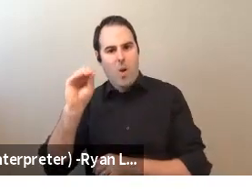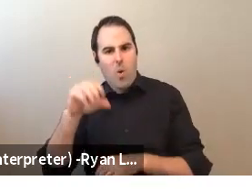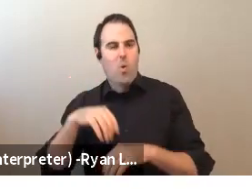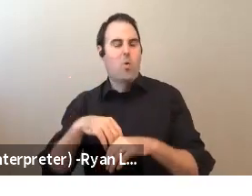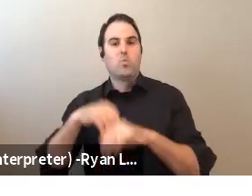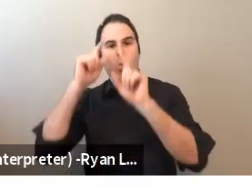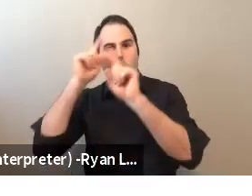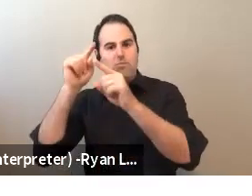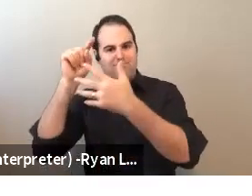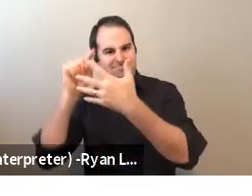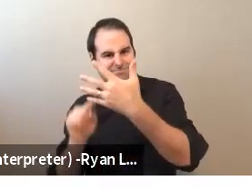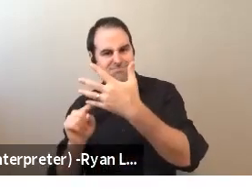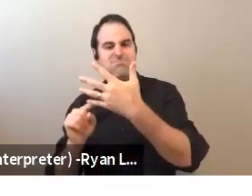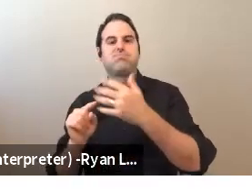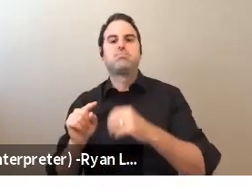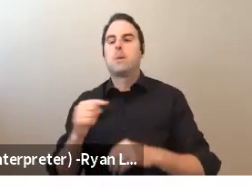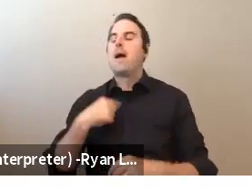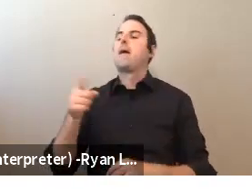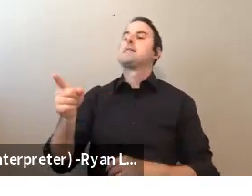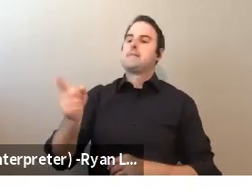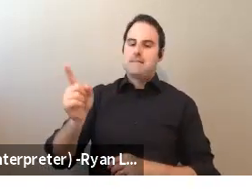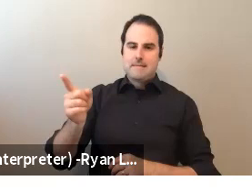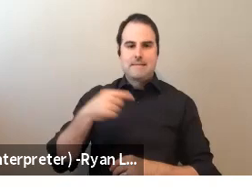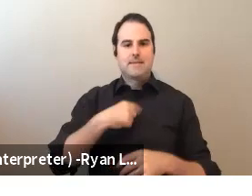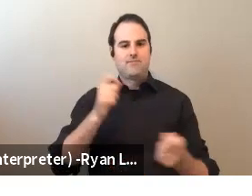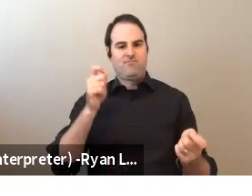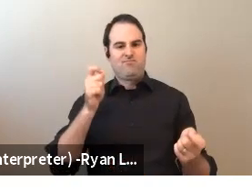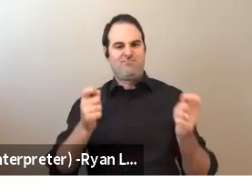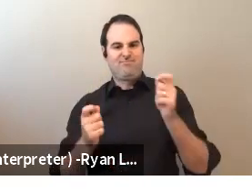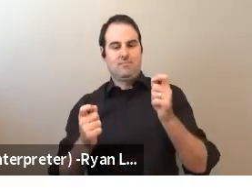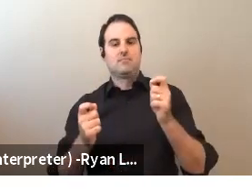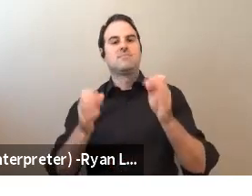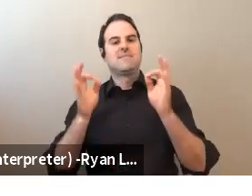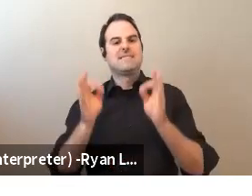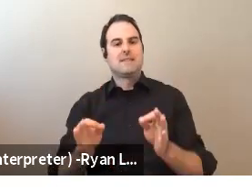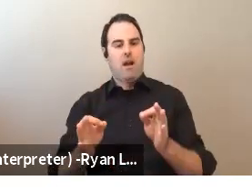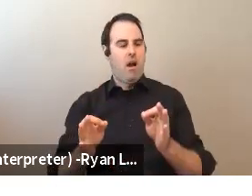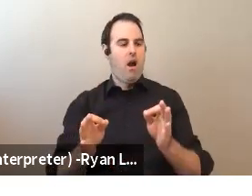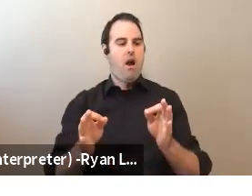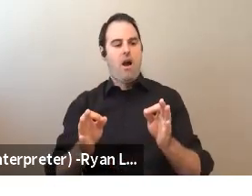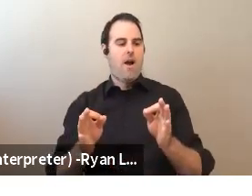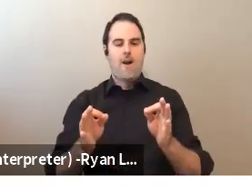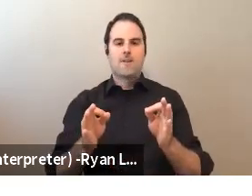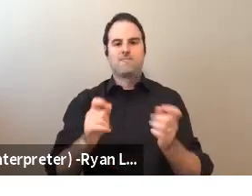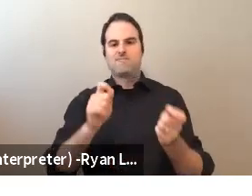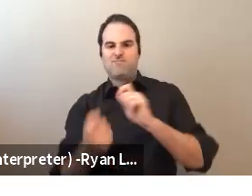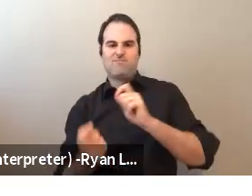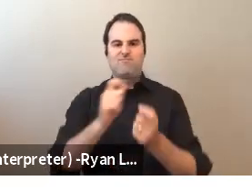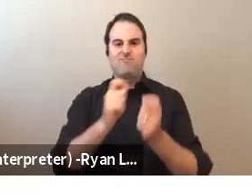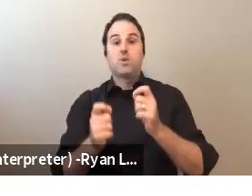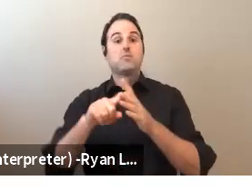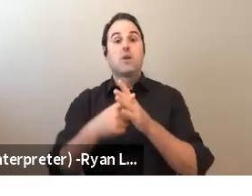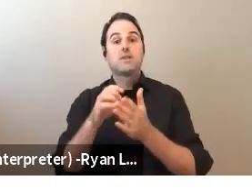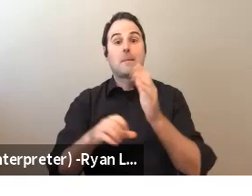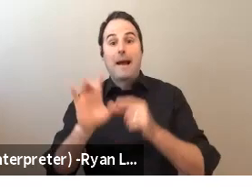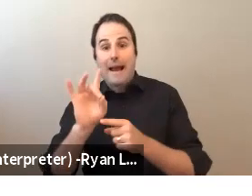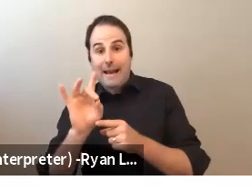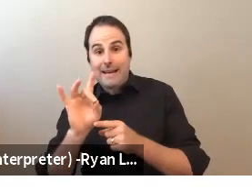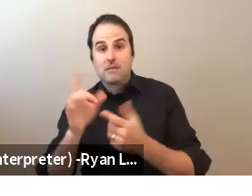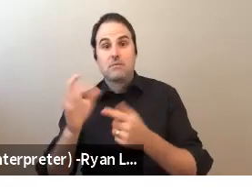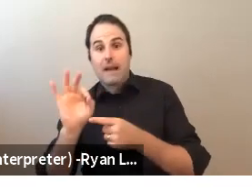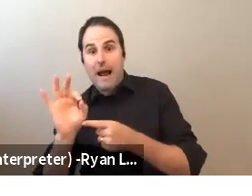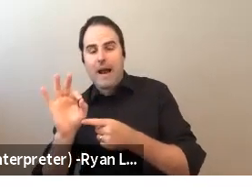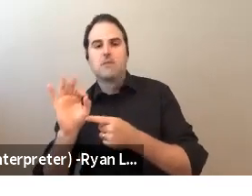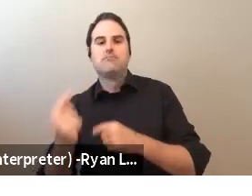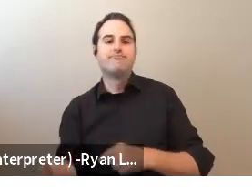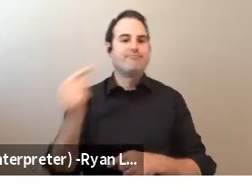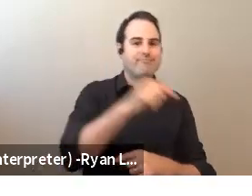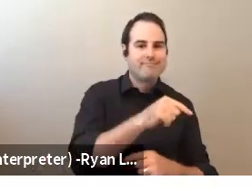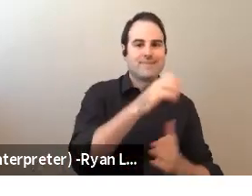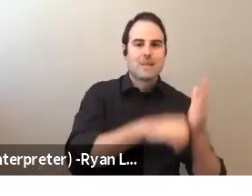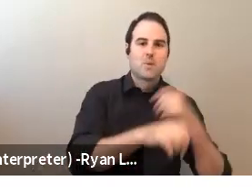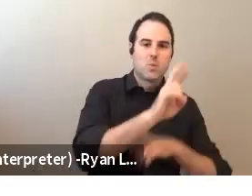Sally Potter: I change that and I started mixing it up. And so I would take, you know, start with Chapter eight maybe be chapter eight and nine and then go back to chapter two and three. So kind of mixing it around.